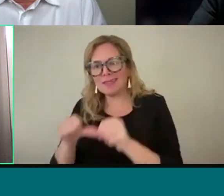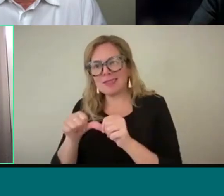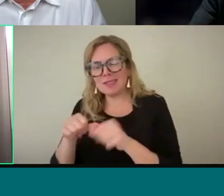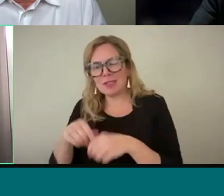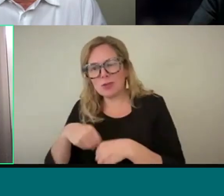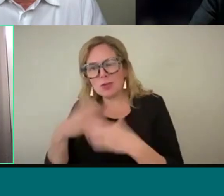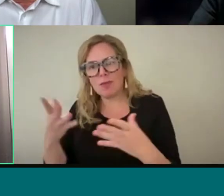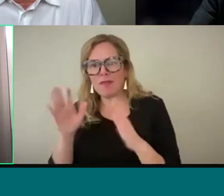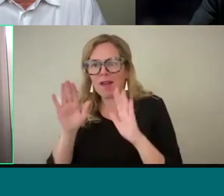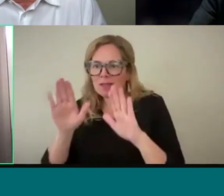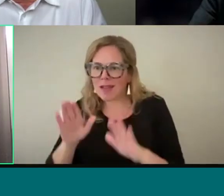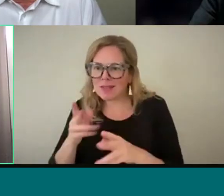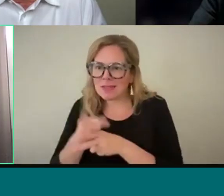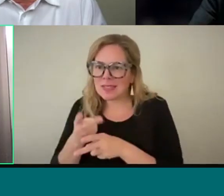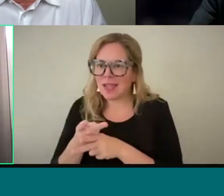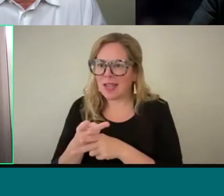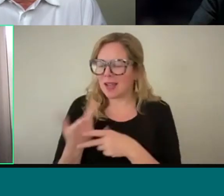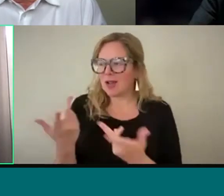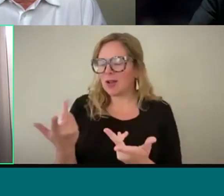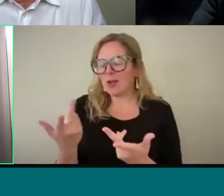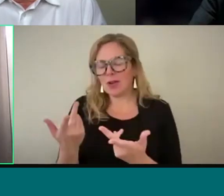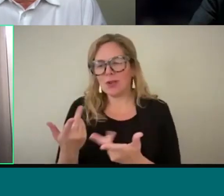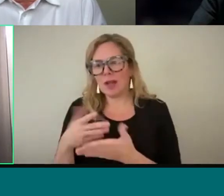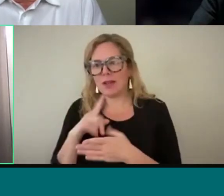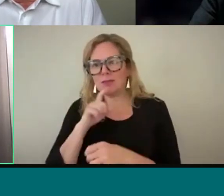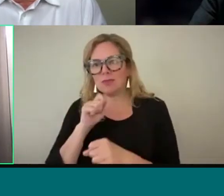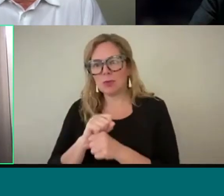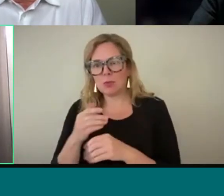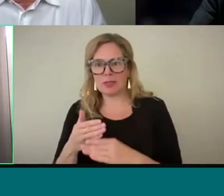the user experience for our patients. So thanks again for including me on this